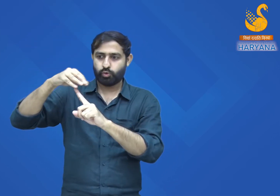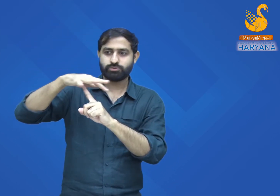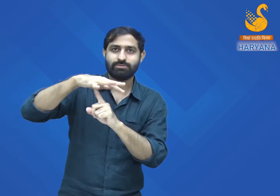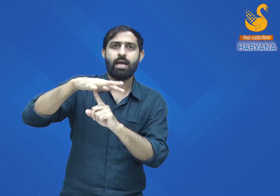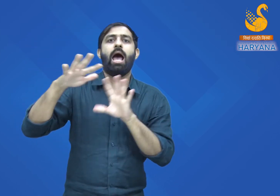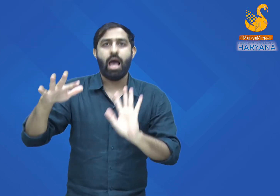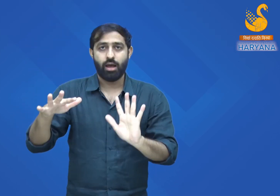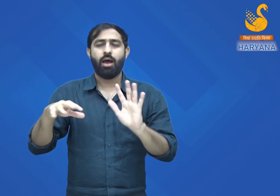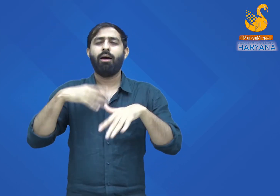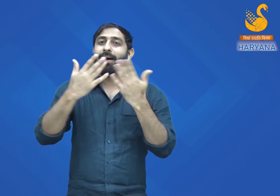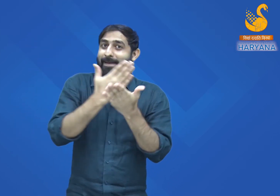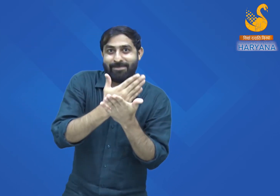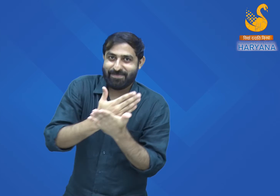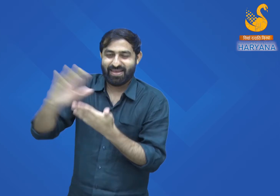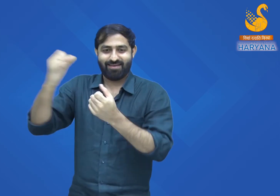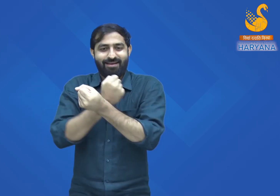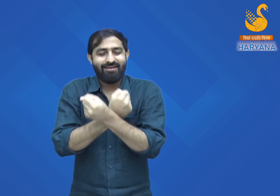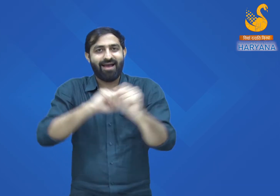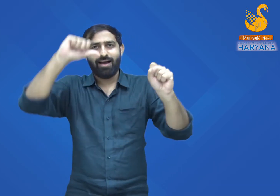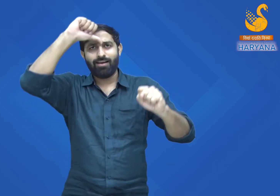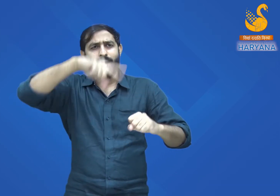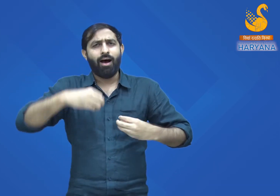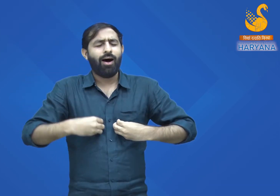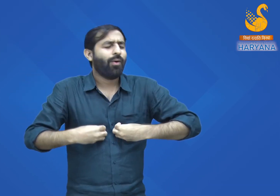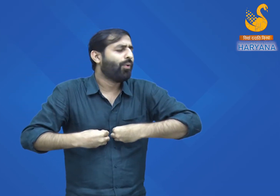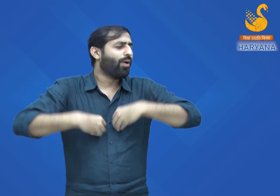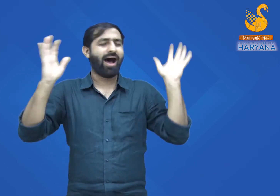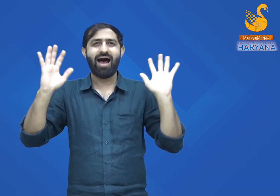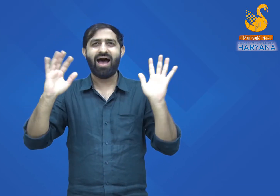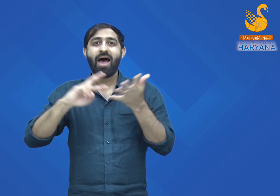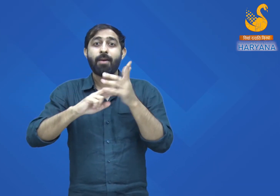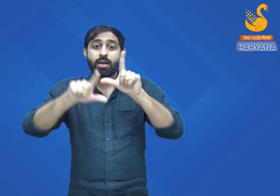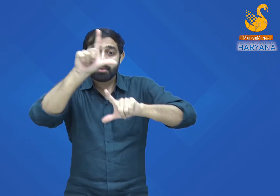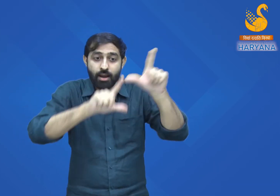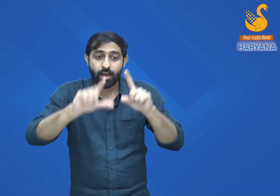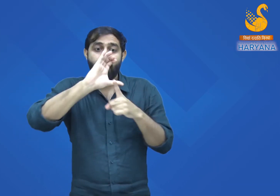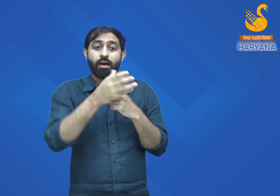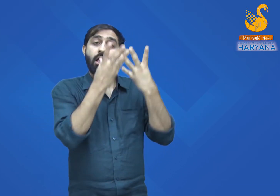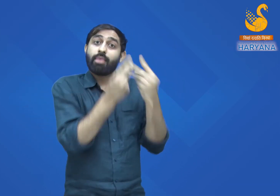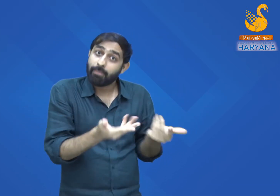our country was influenced by their language. After they left India, our country became free. After all this,